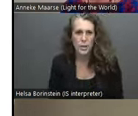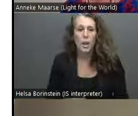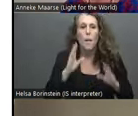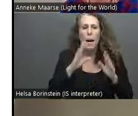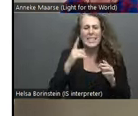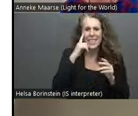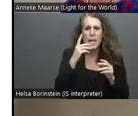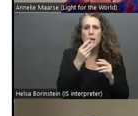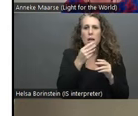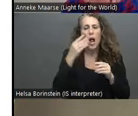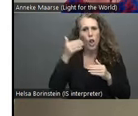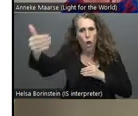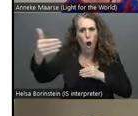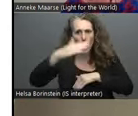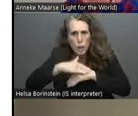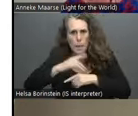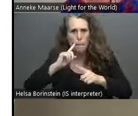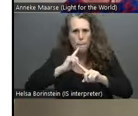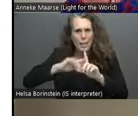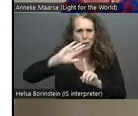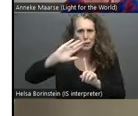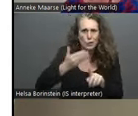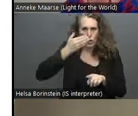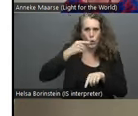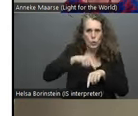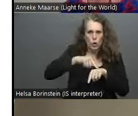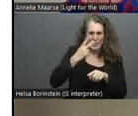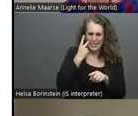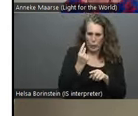different people in the organization. 15:38:07 they see change, and also celebrate